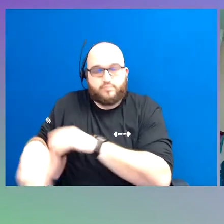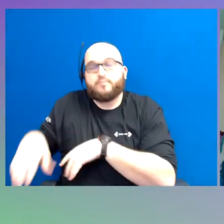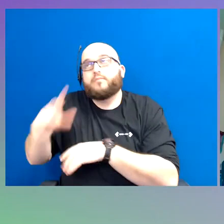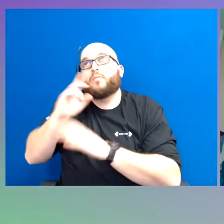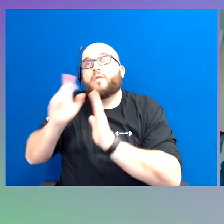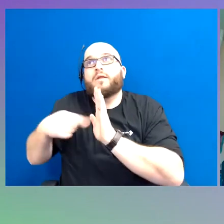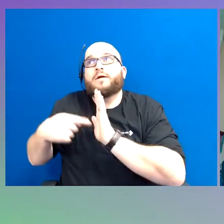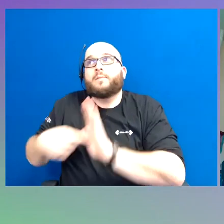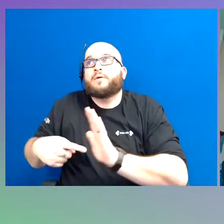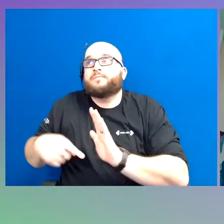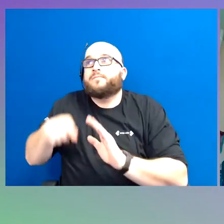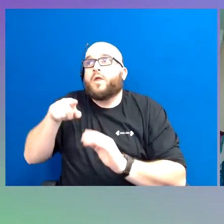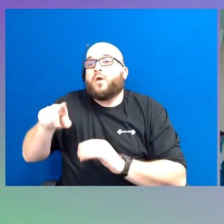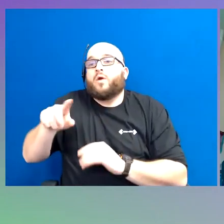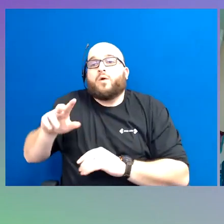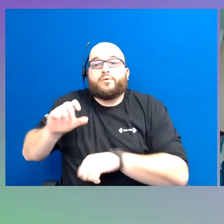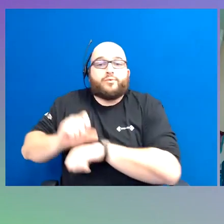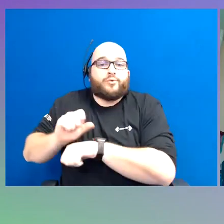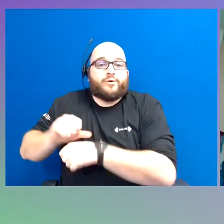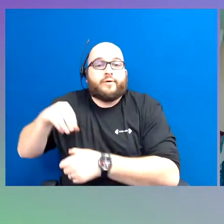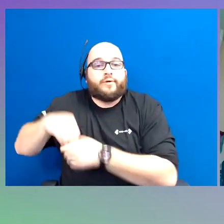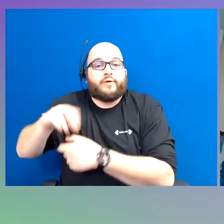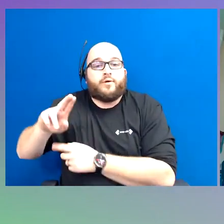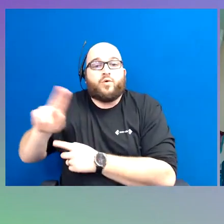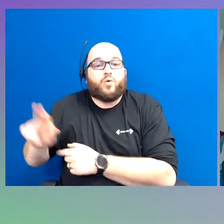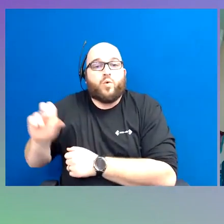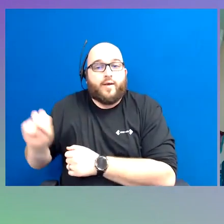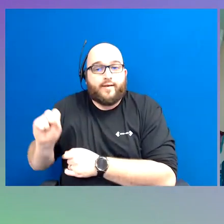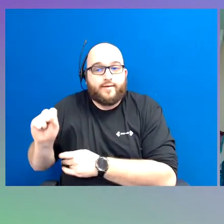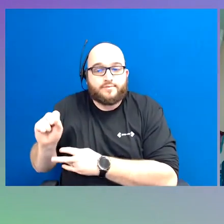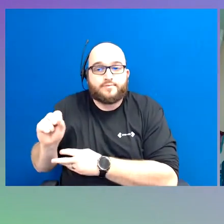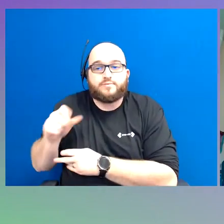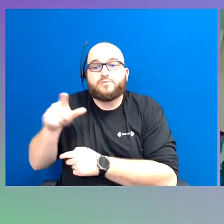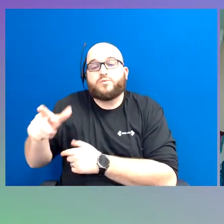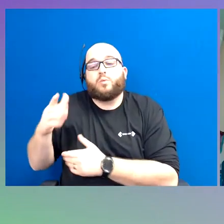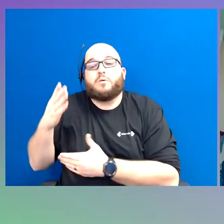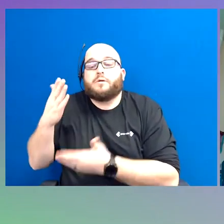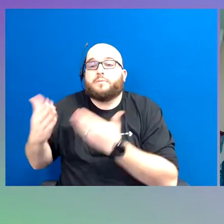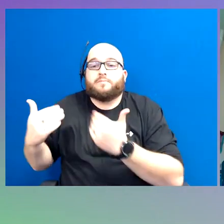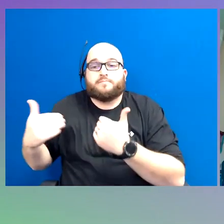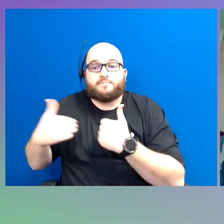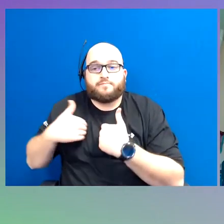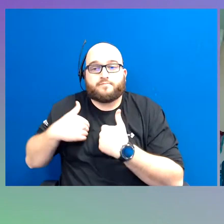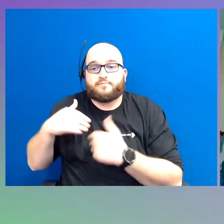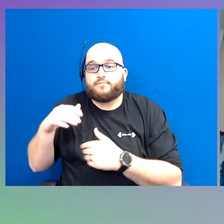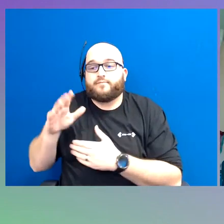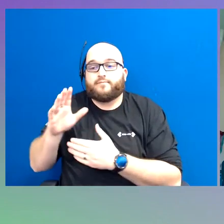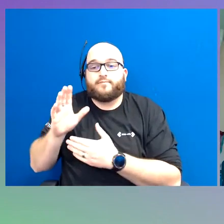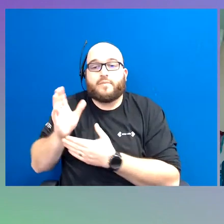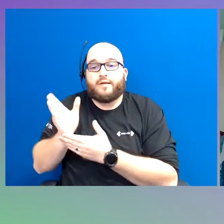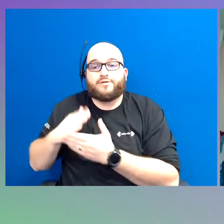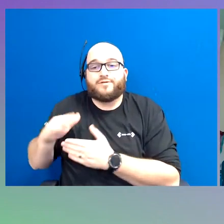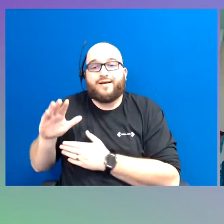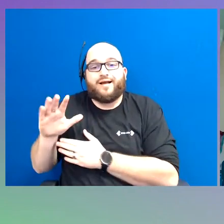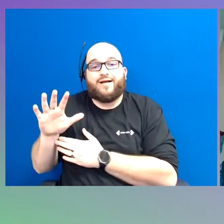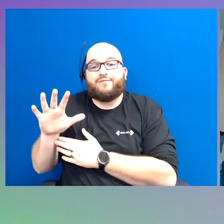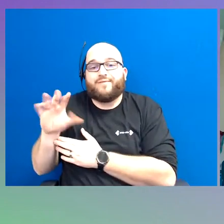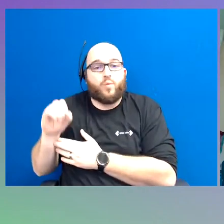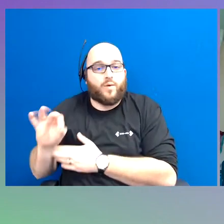the United States, um, you, you you may have section 508 that